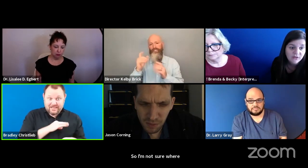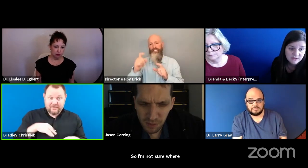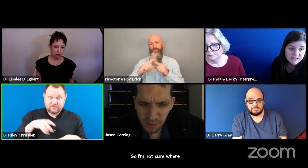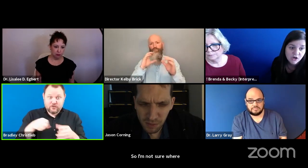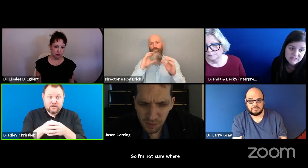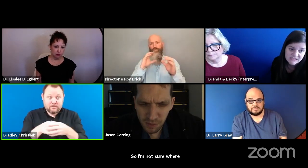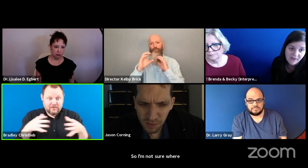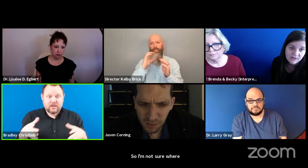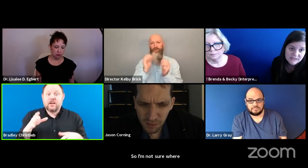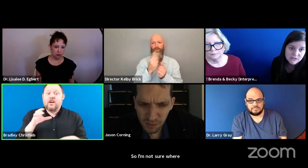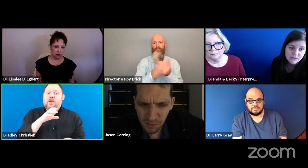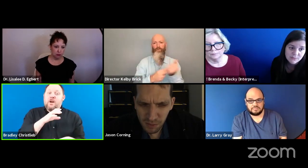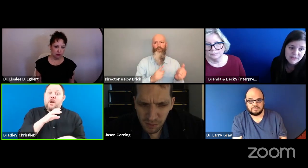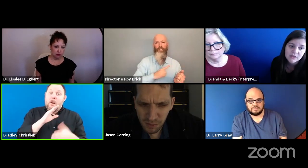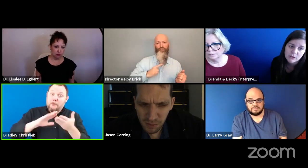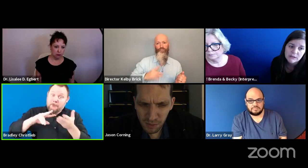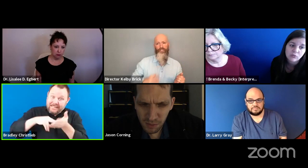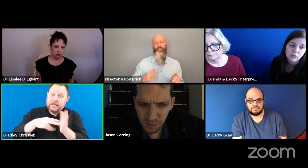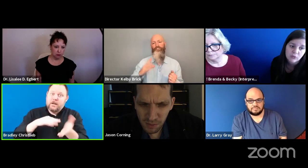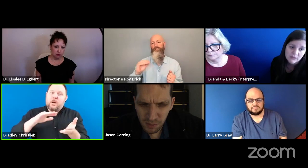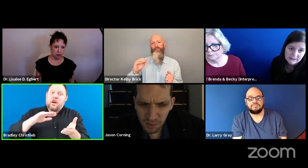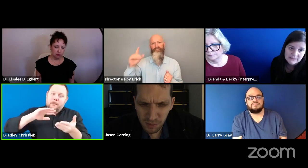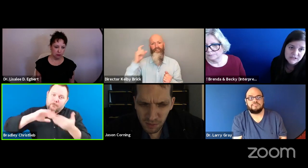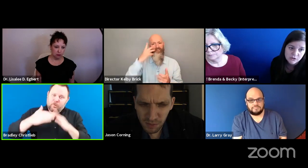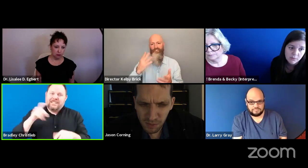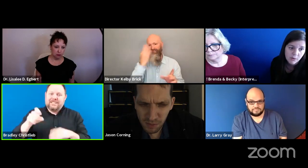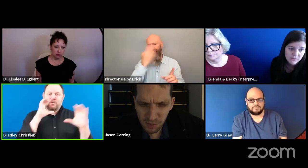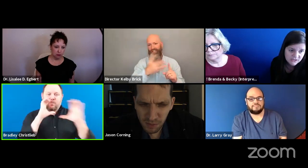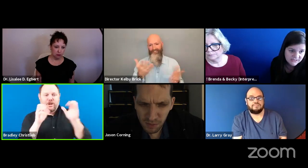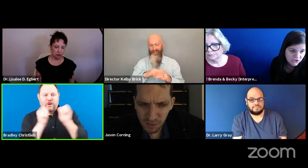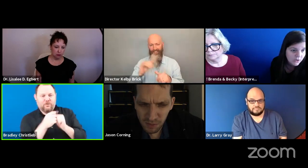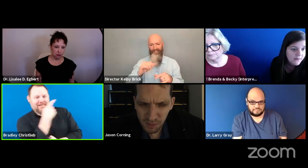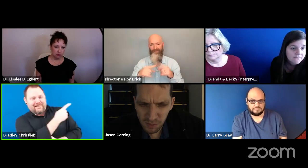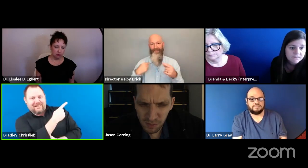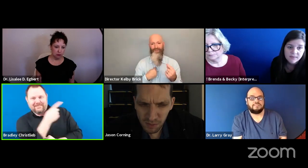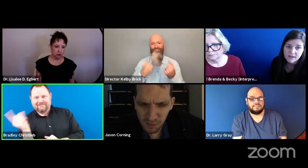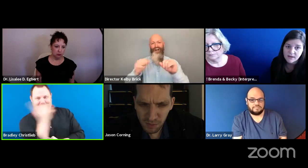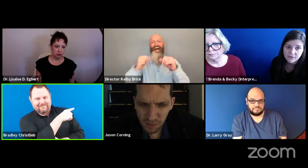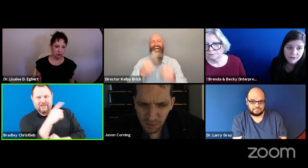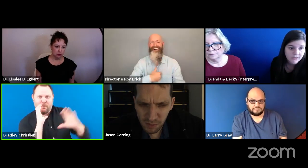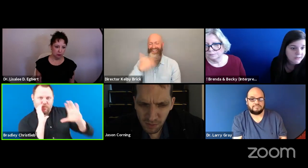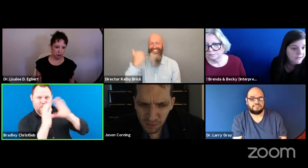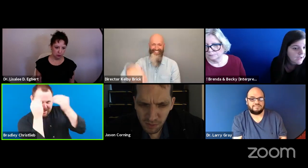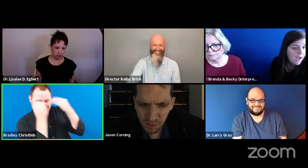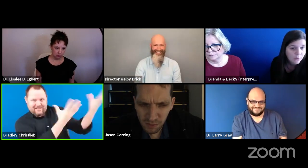feels that our staff needs to expand, the community really needs to do their part with legislature.